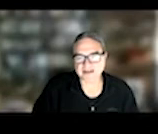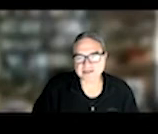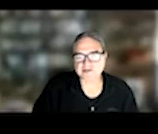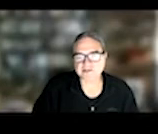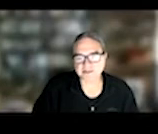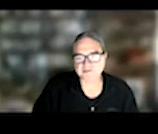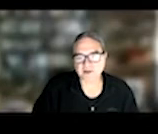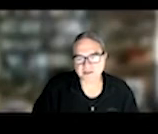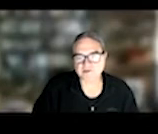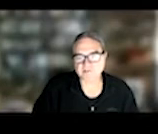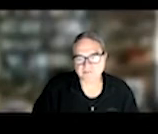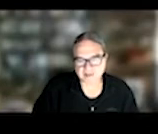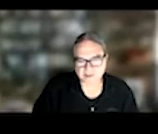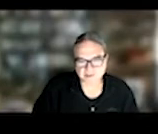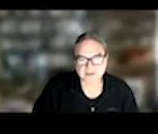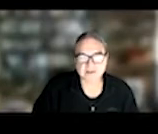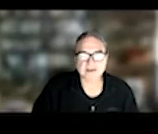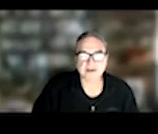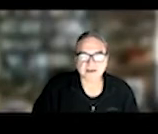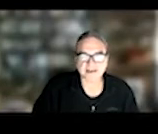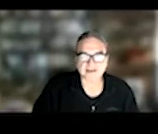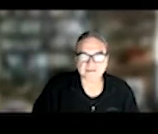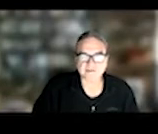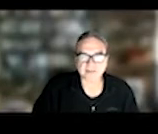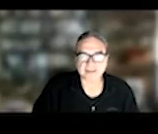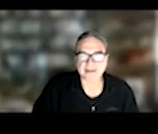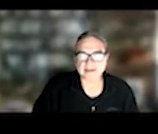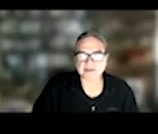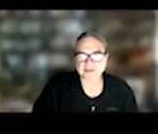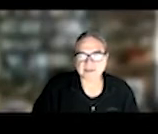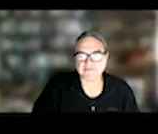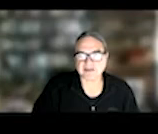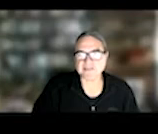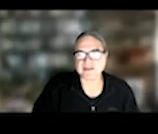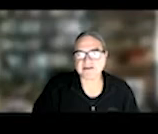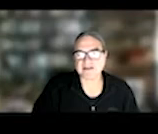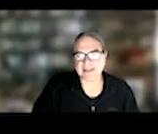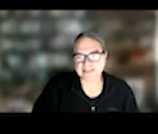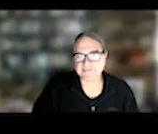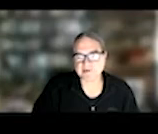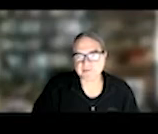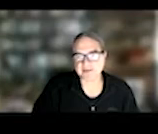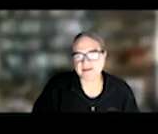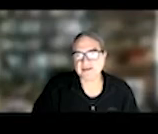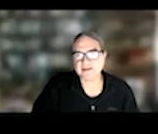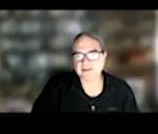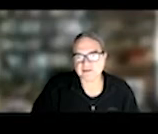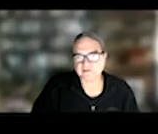the national Center for injury prevention and they actually have expanded the ace pyramid the